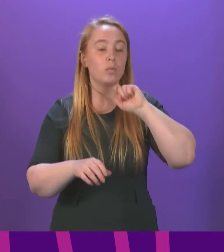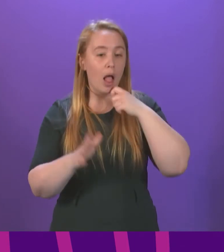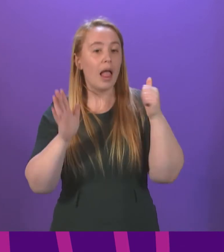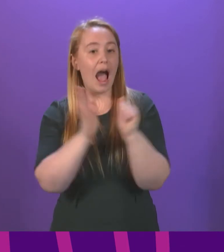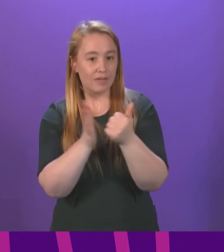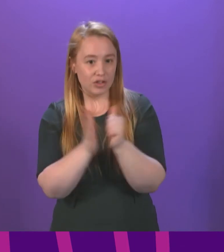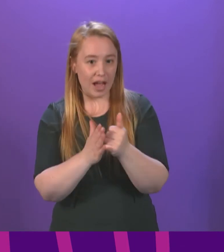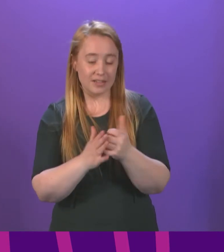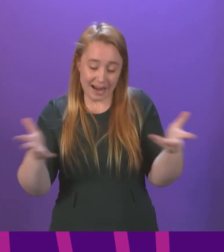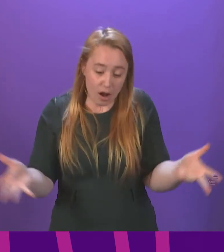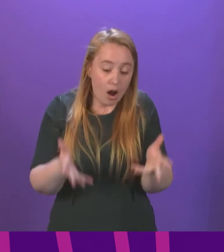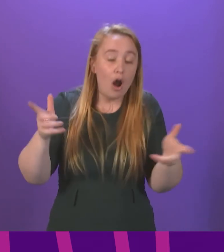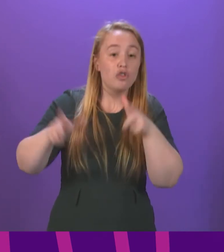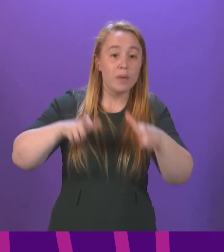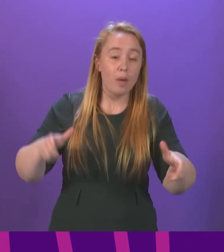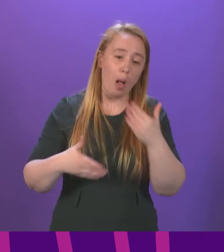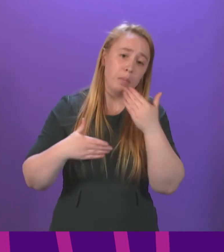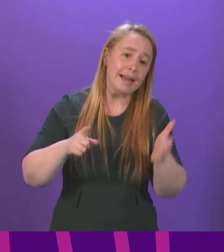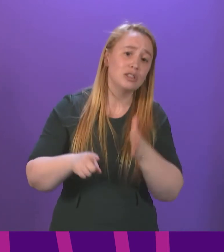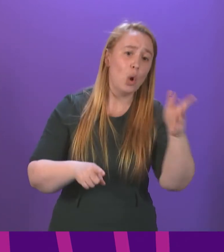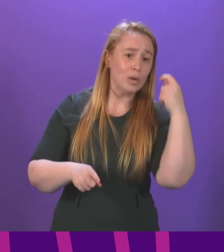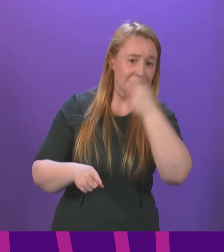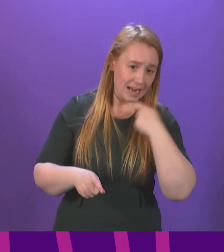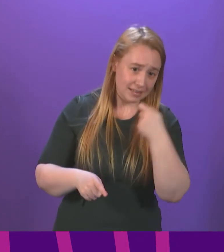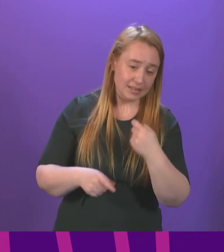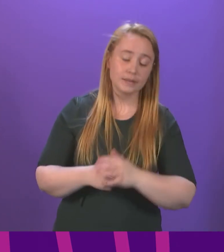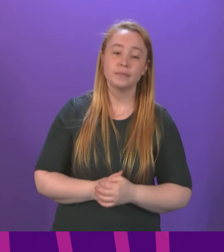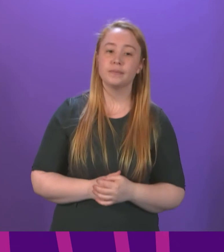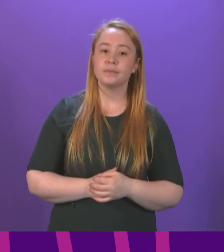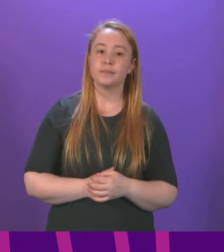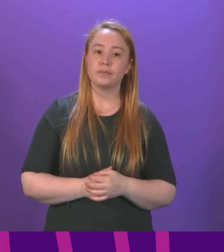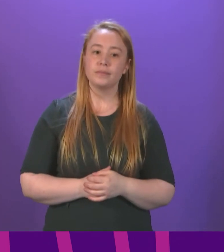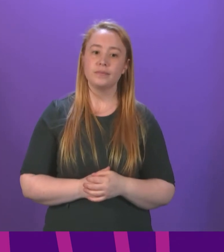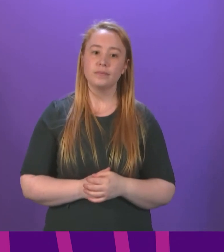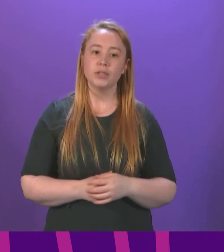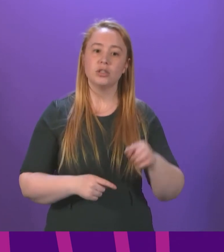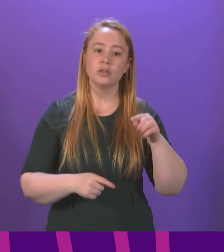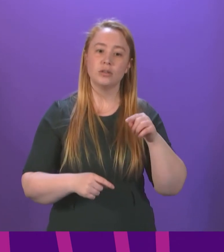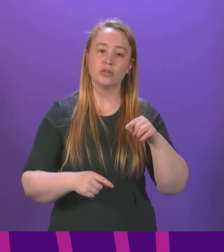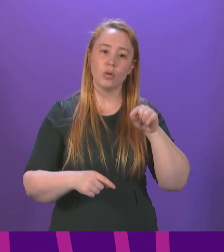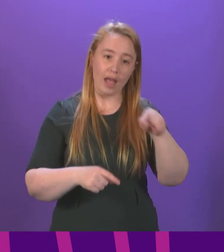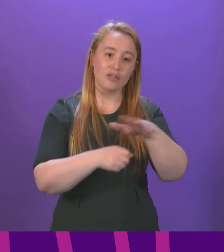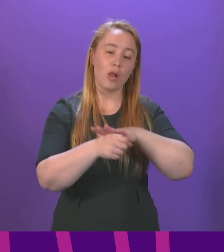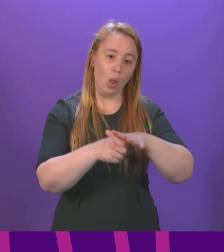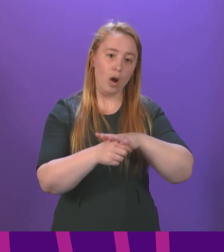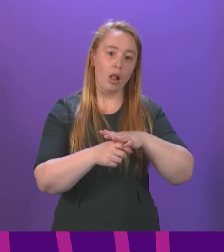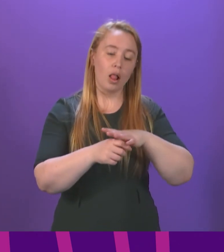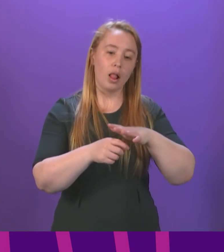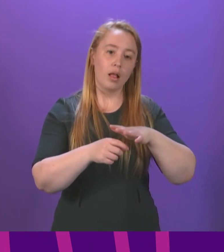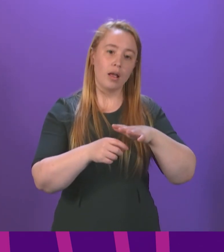people to take part in it, when it exists in their areas. We are more than happy to